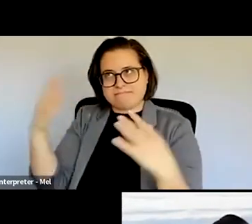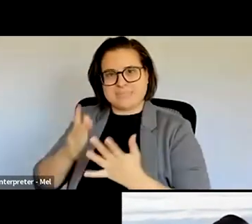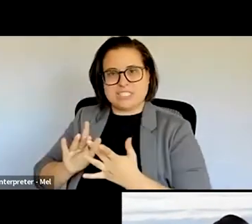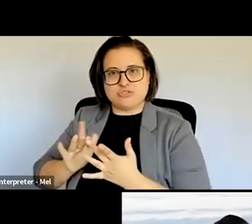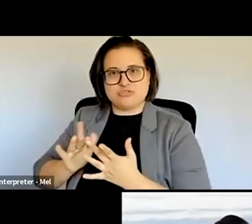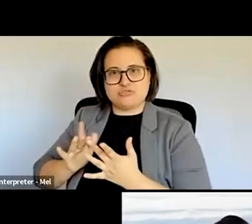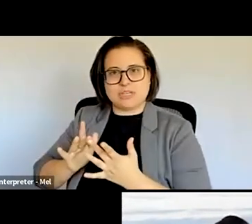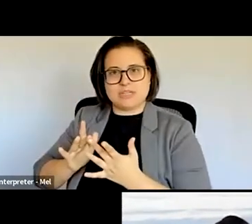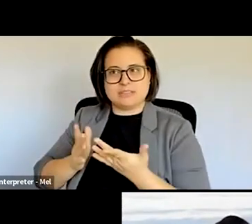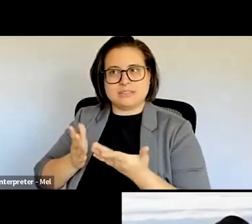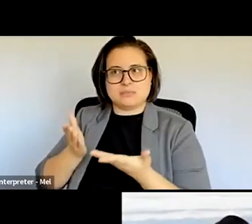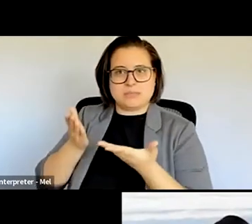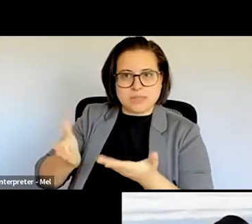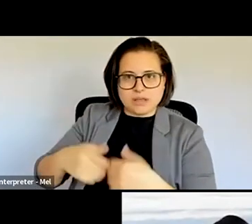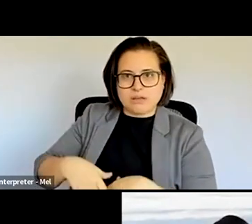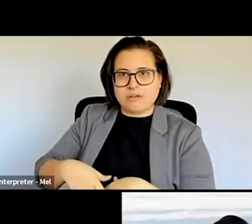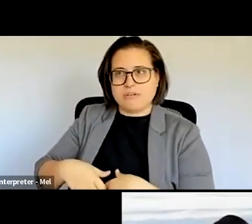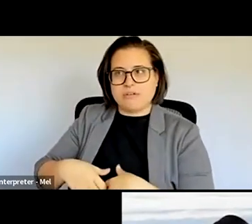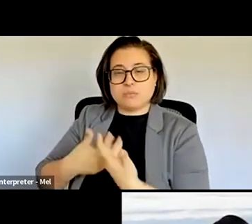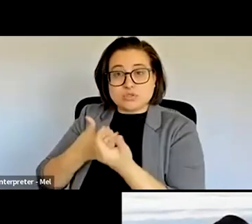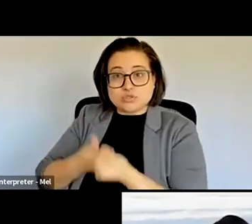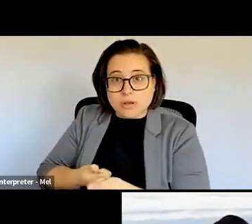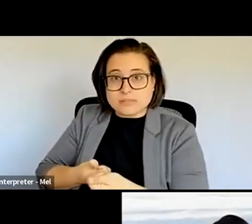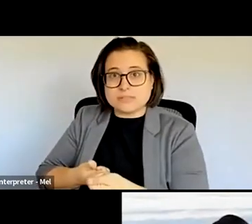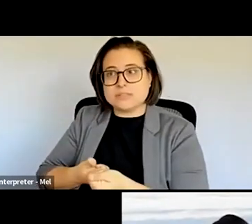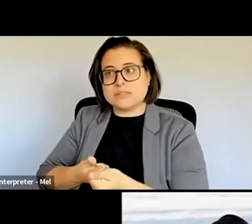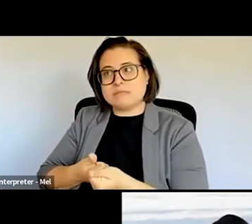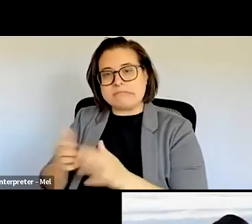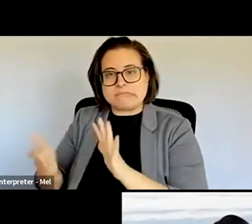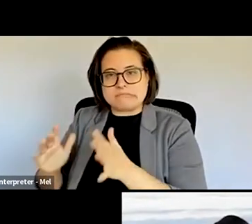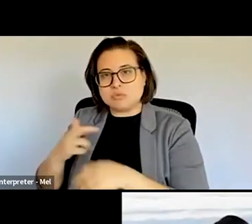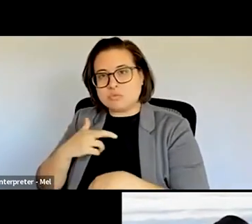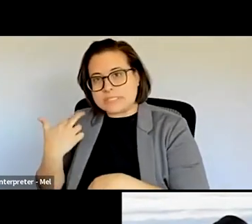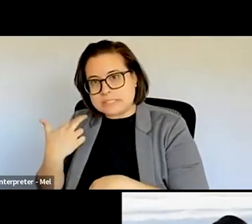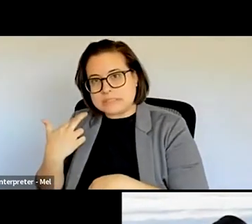and isn't trustworthy you know with various extensive success. When I was a kid and I was